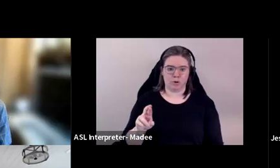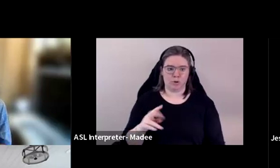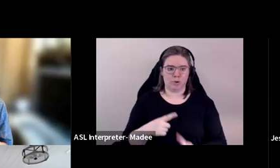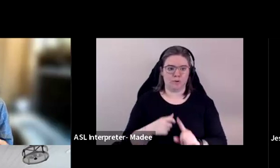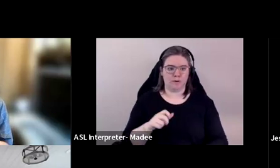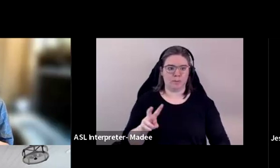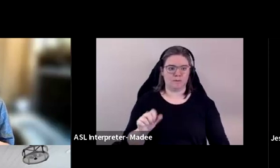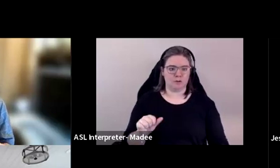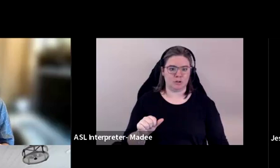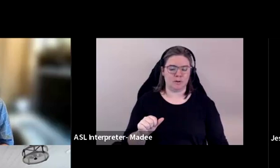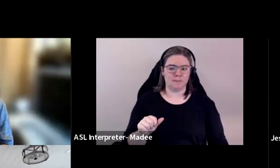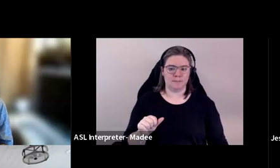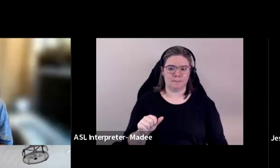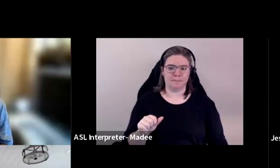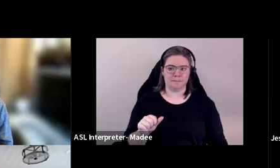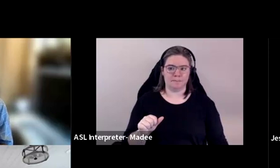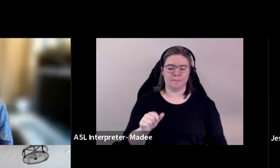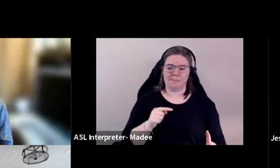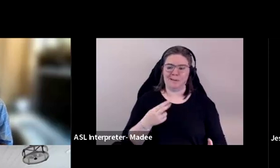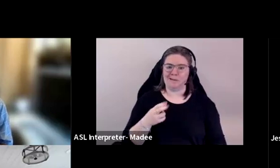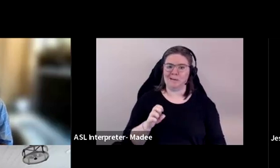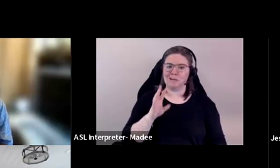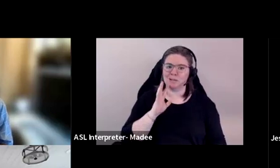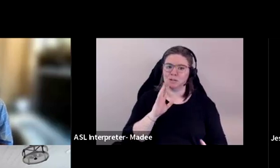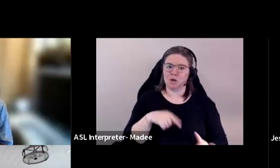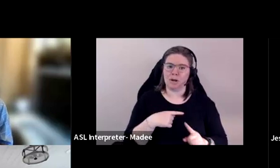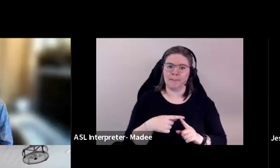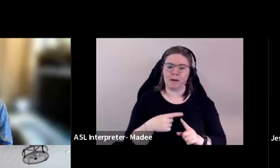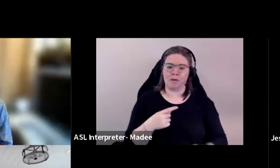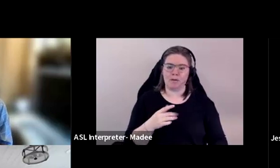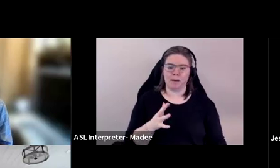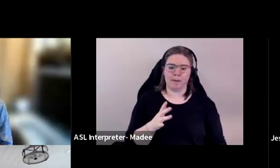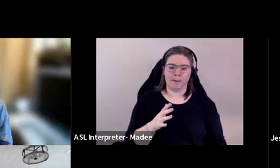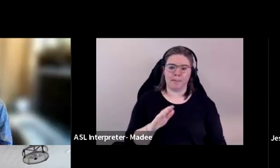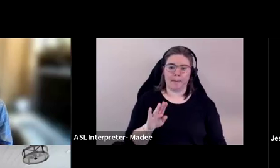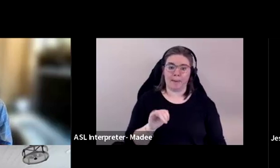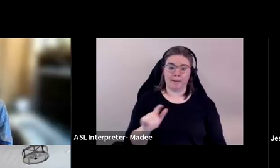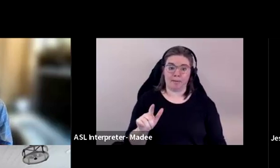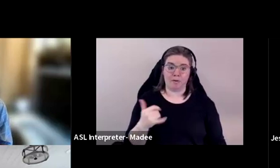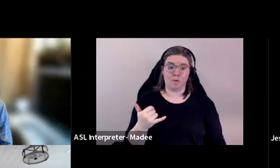he was talking about a bill in Congress that